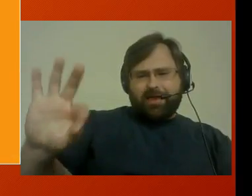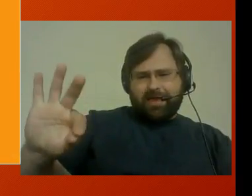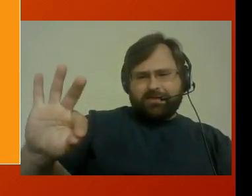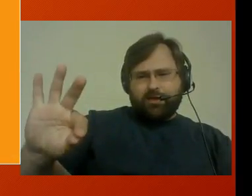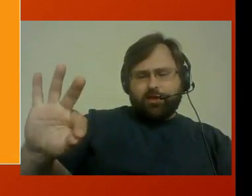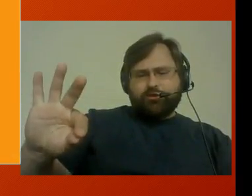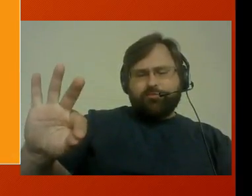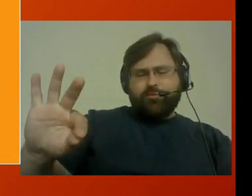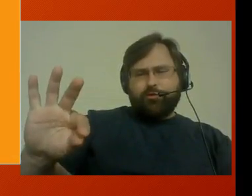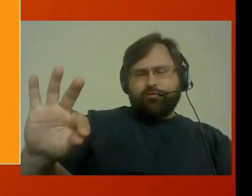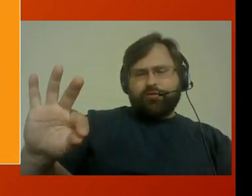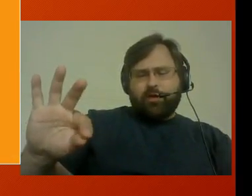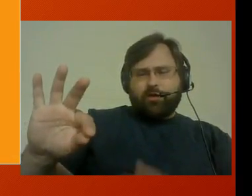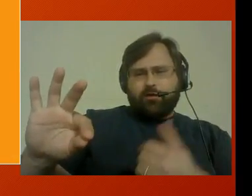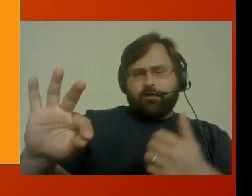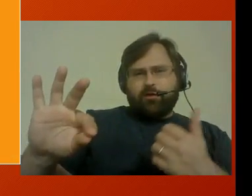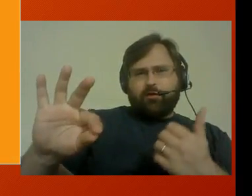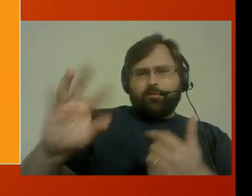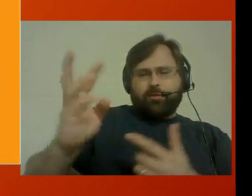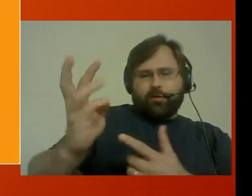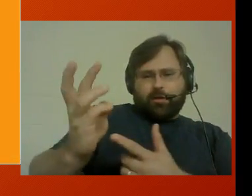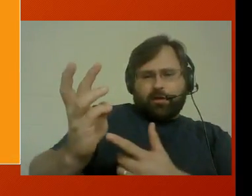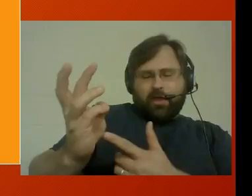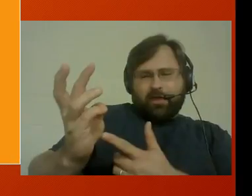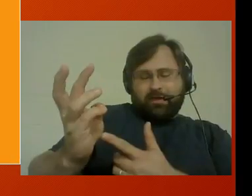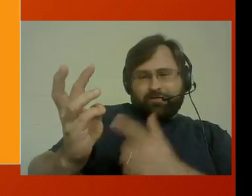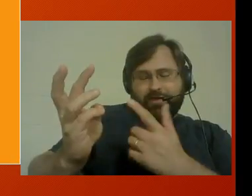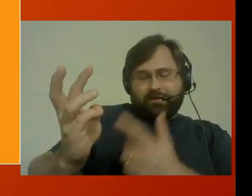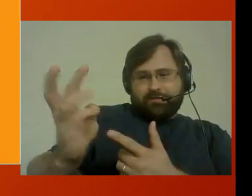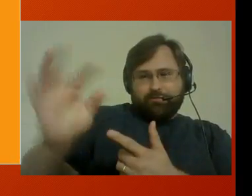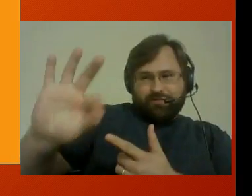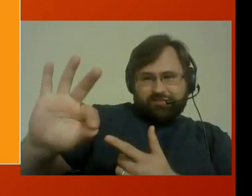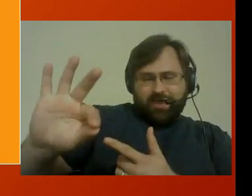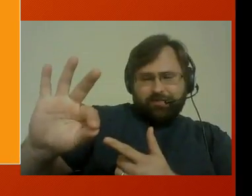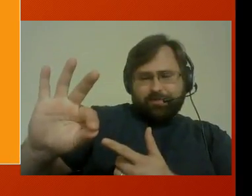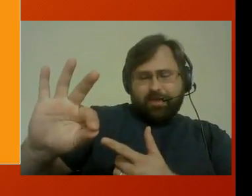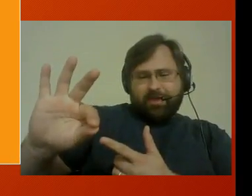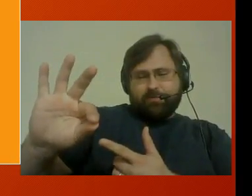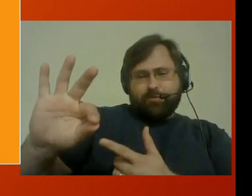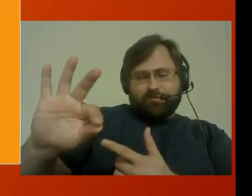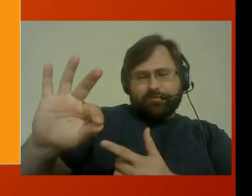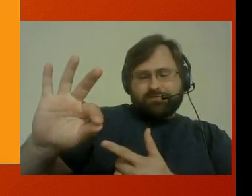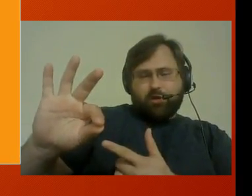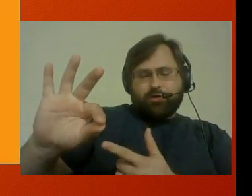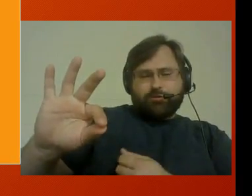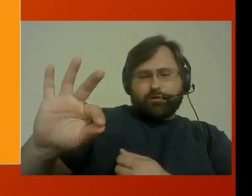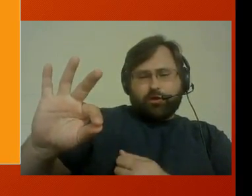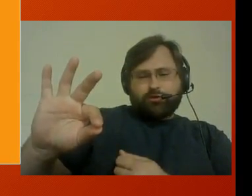hand to move if it to move this way if I moving from a smaller number to a larger